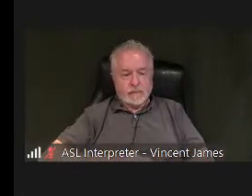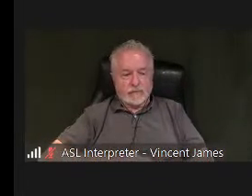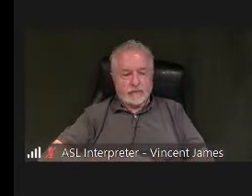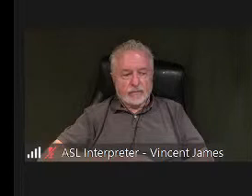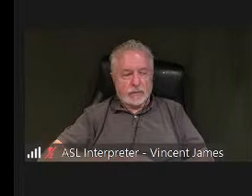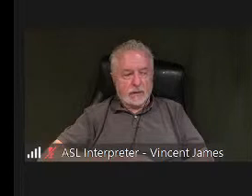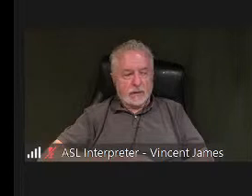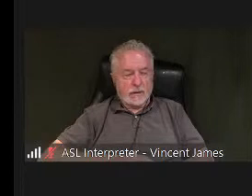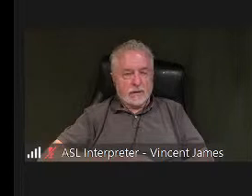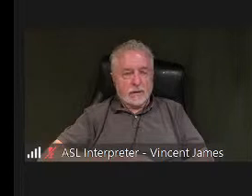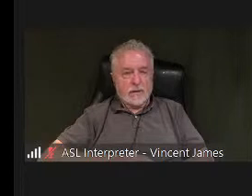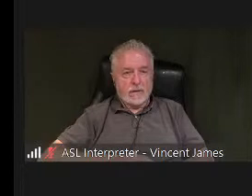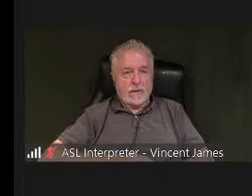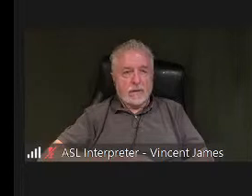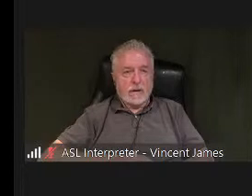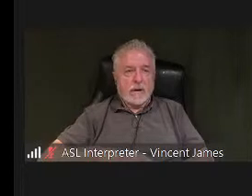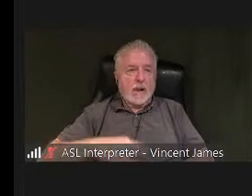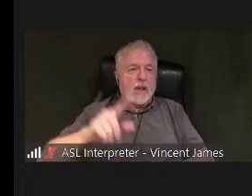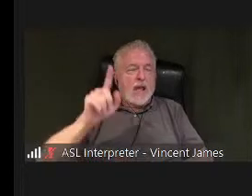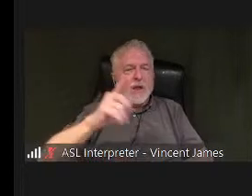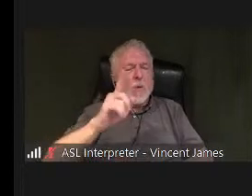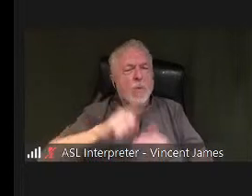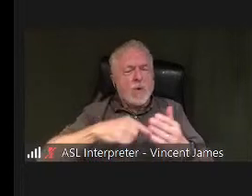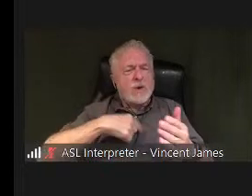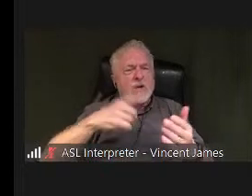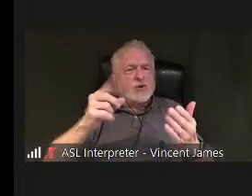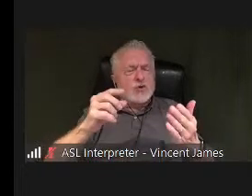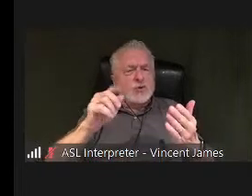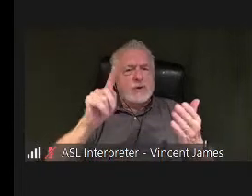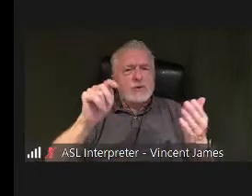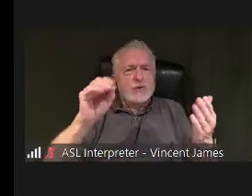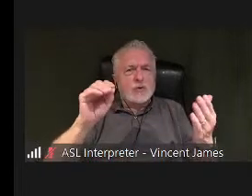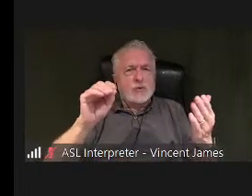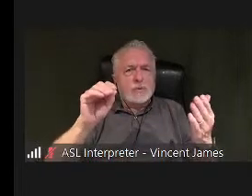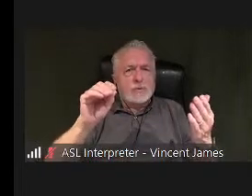The various aspects, what can we do to to.